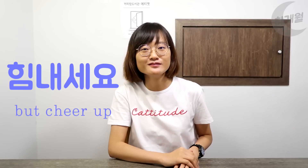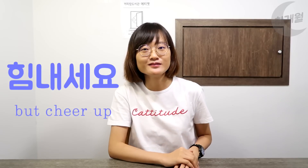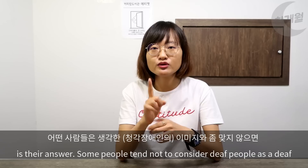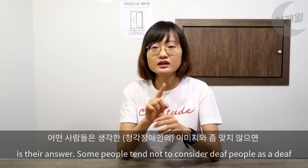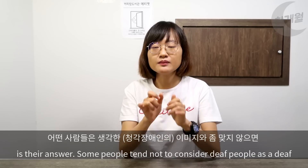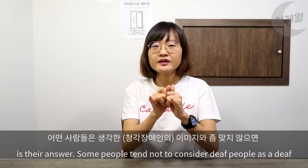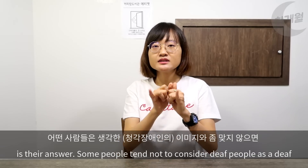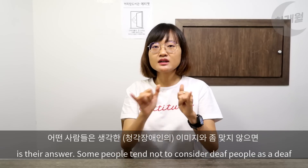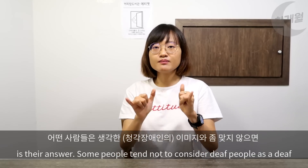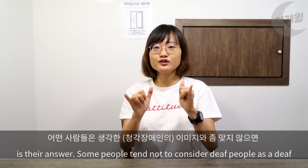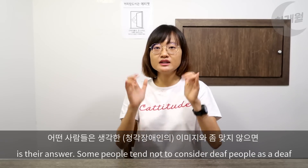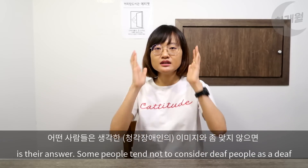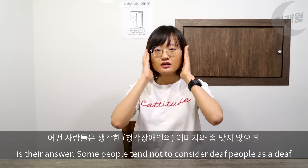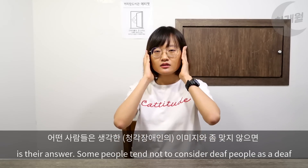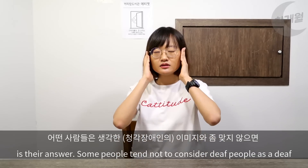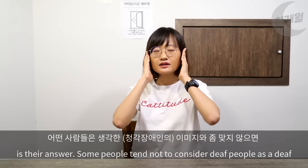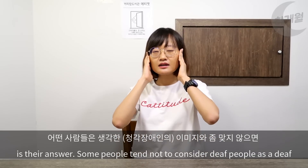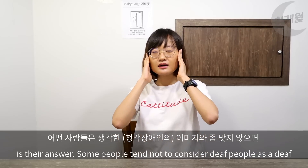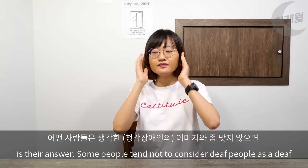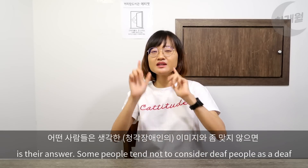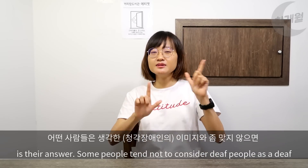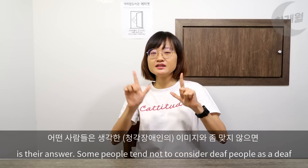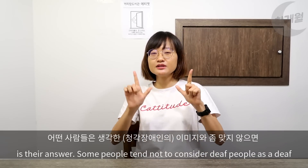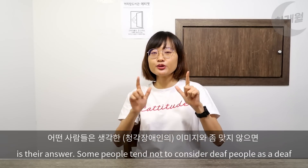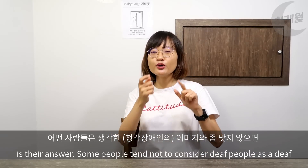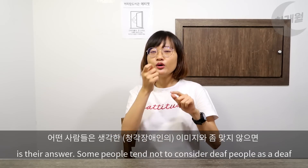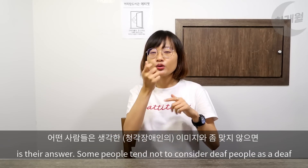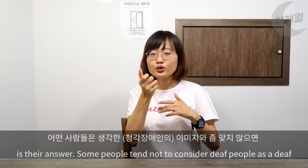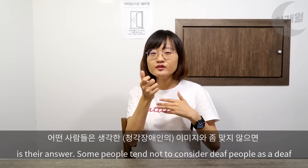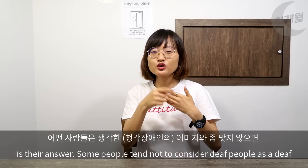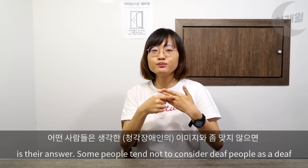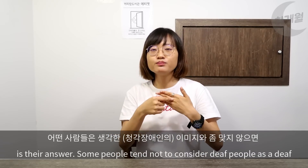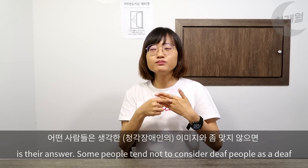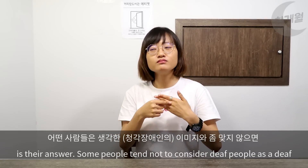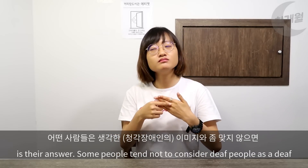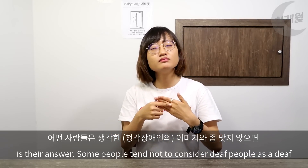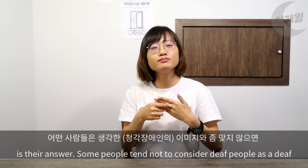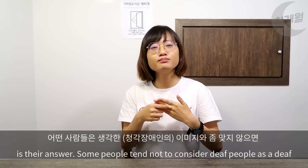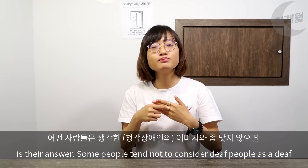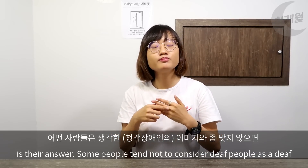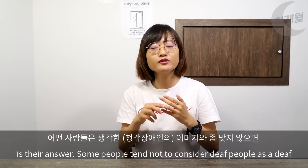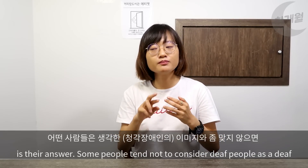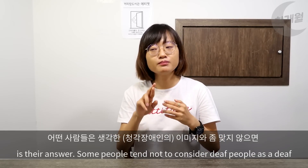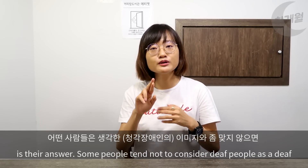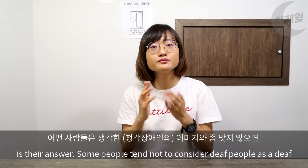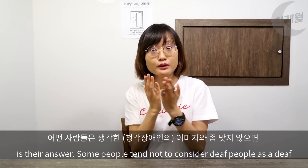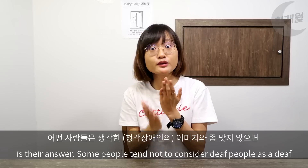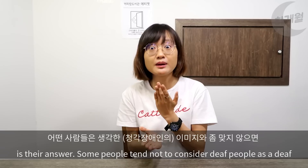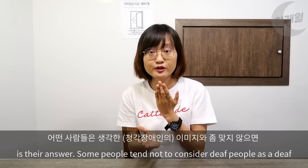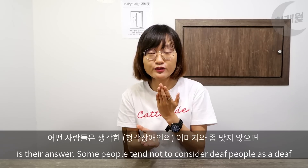Some people tend not to consider deaf people as a deaf